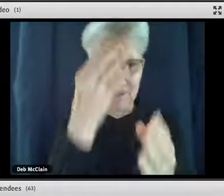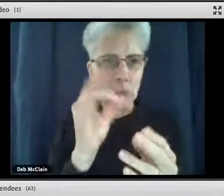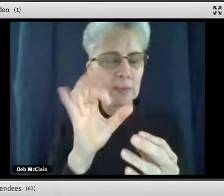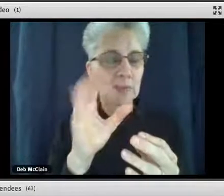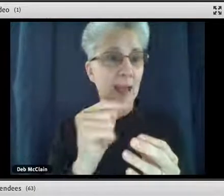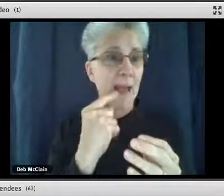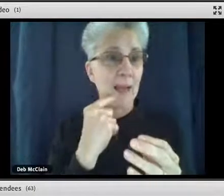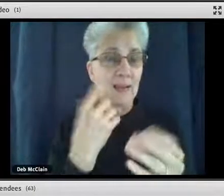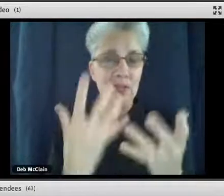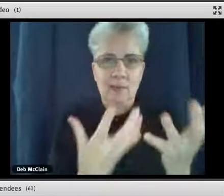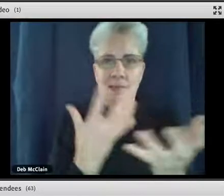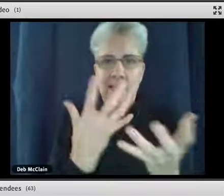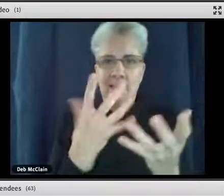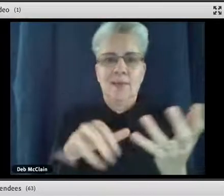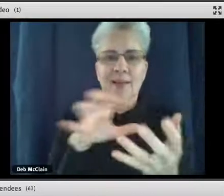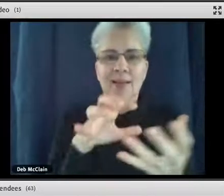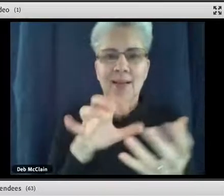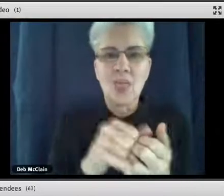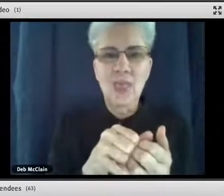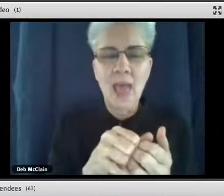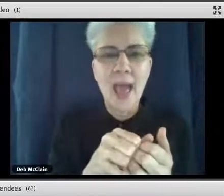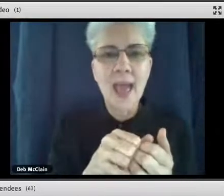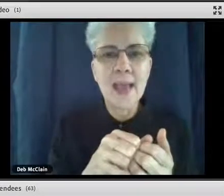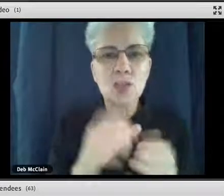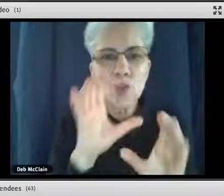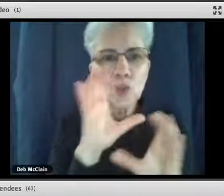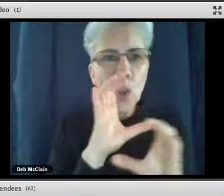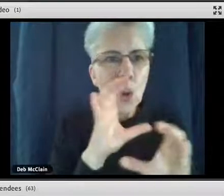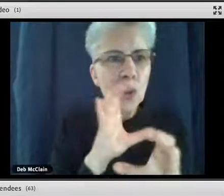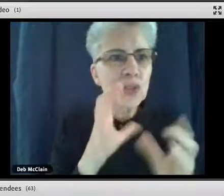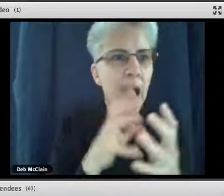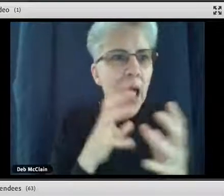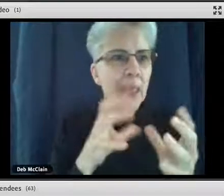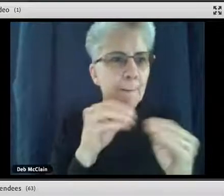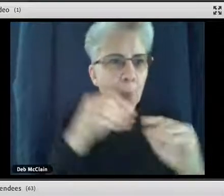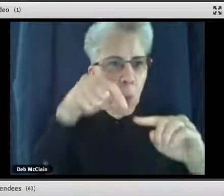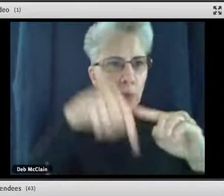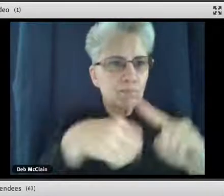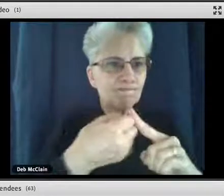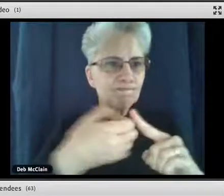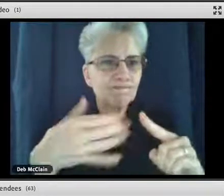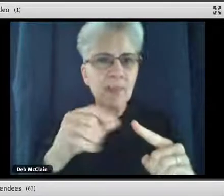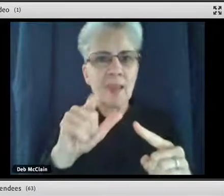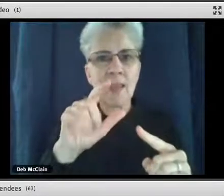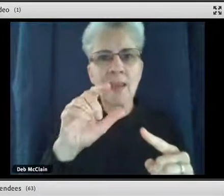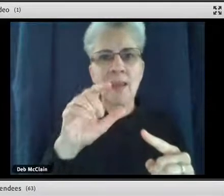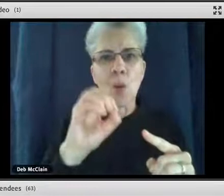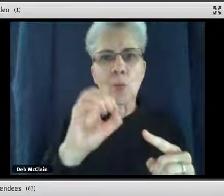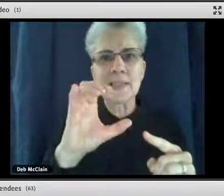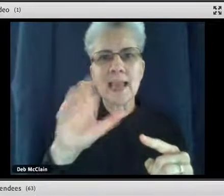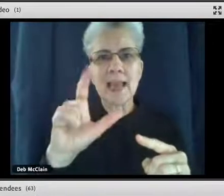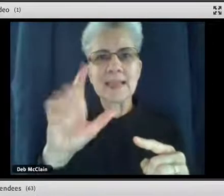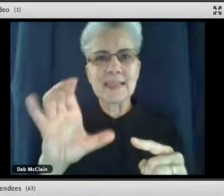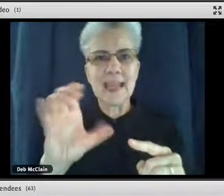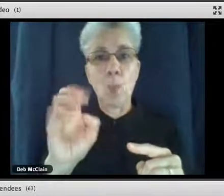I just feel like I have to... you know, search quite a bit more on the LC website to find it. Maybe that's just me.